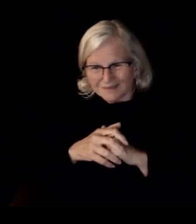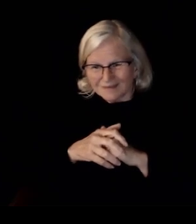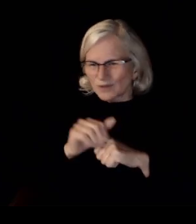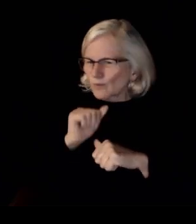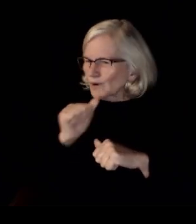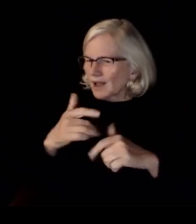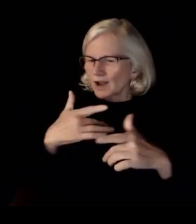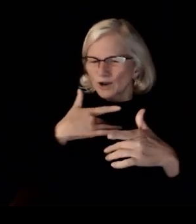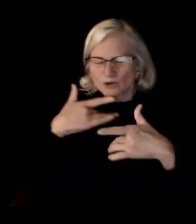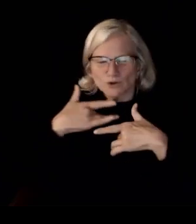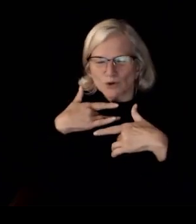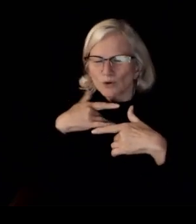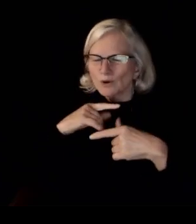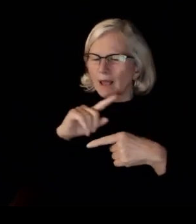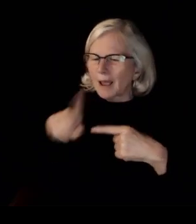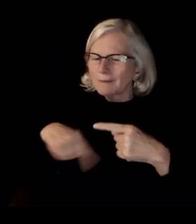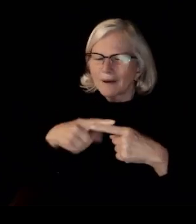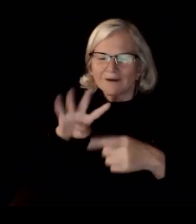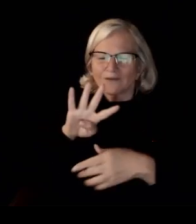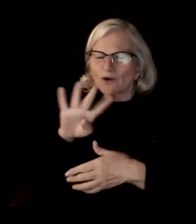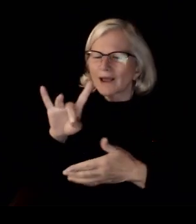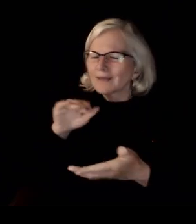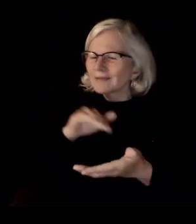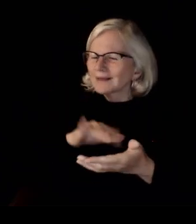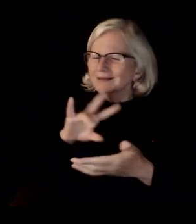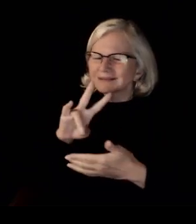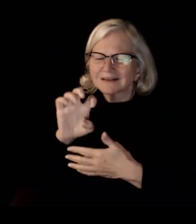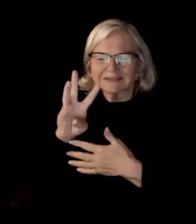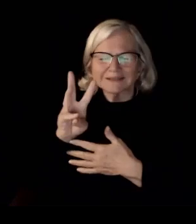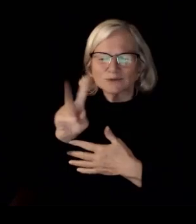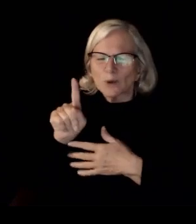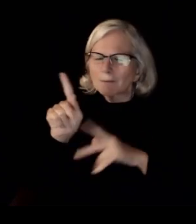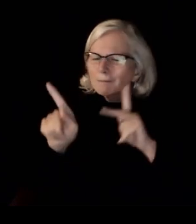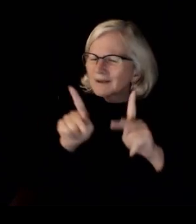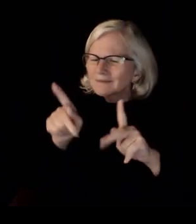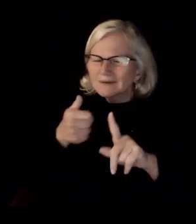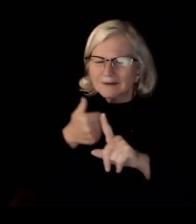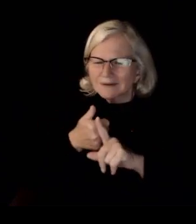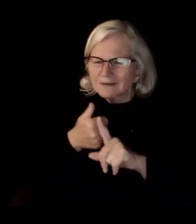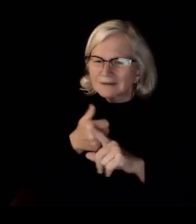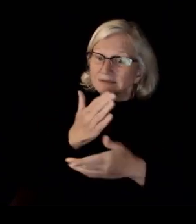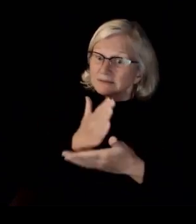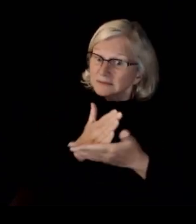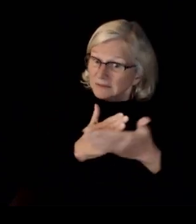we're reporting are EVALI. Our concern is that if we if providers see a situation where